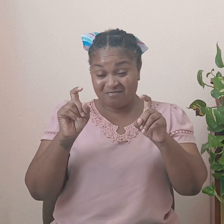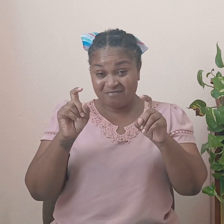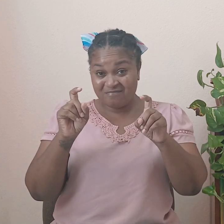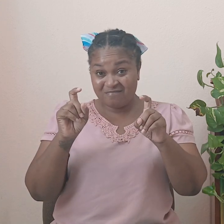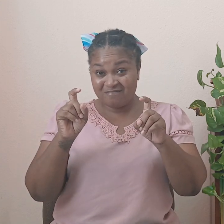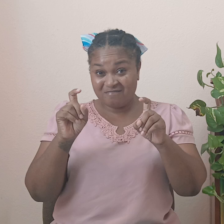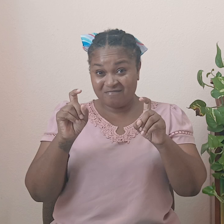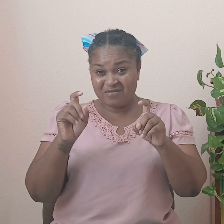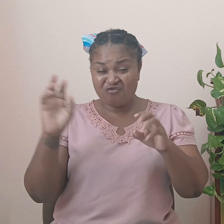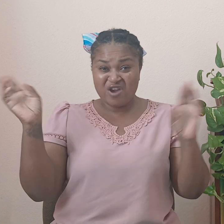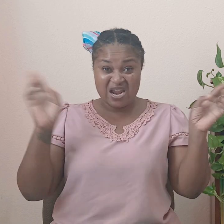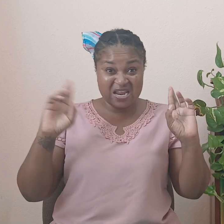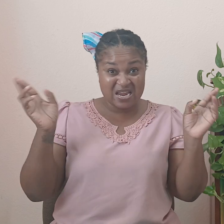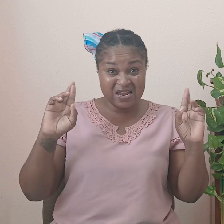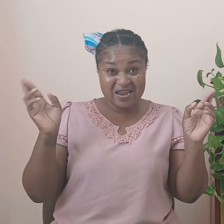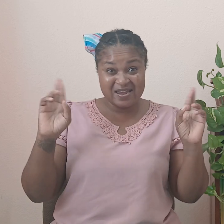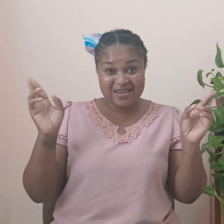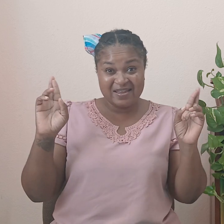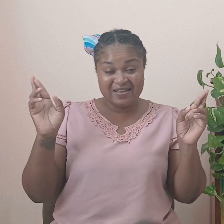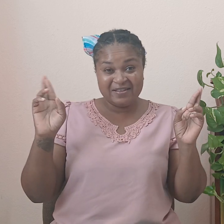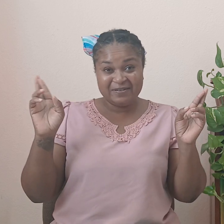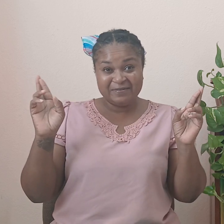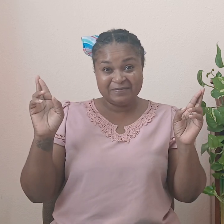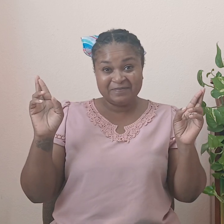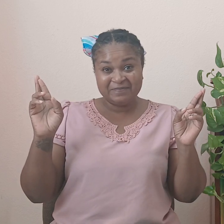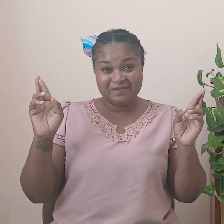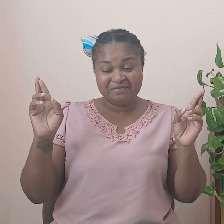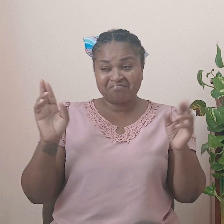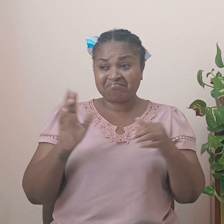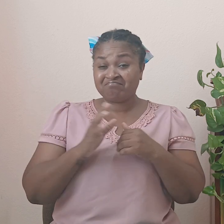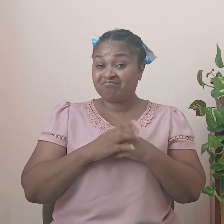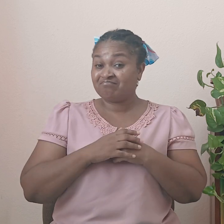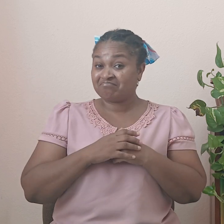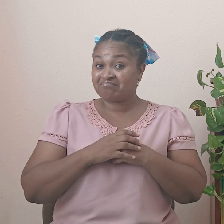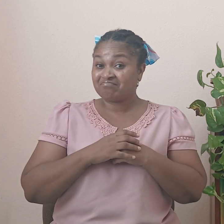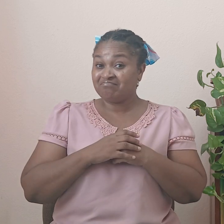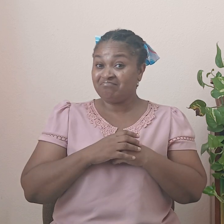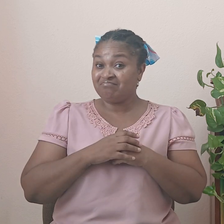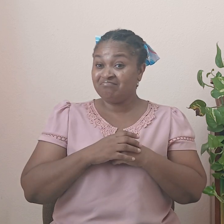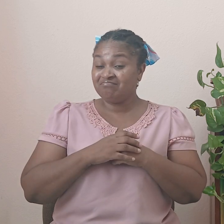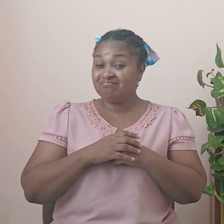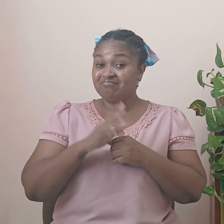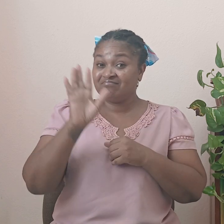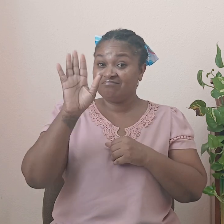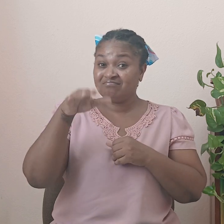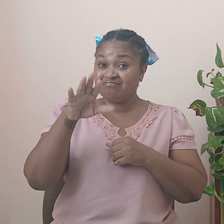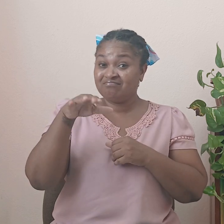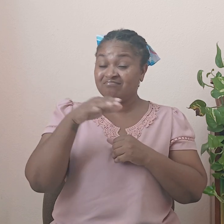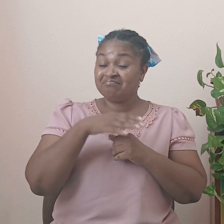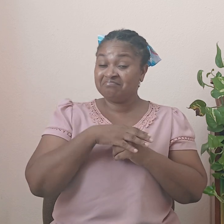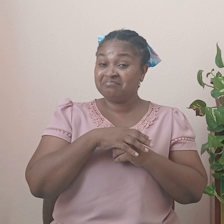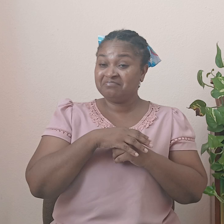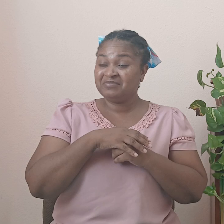Are we ready? If your time on earth were to end